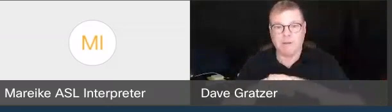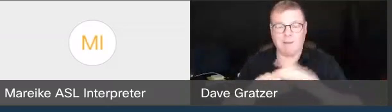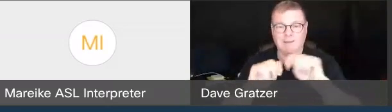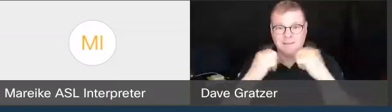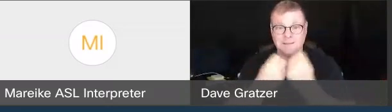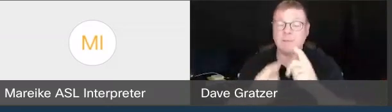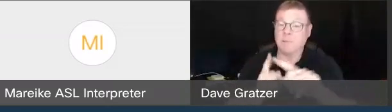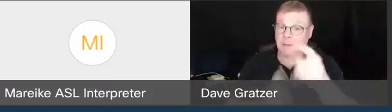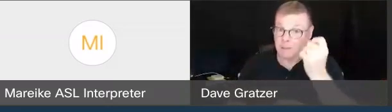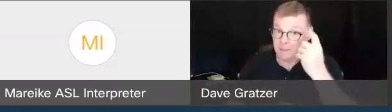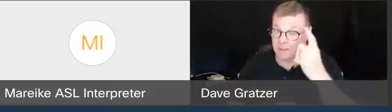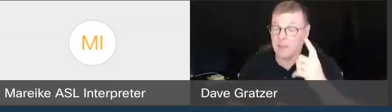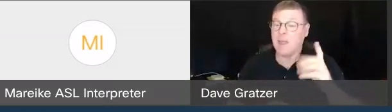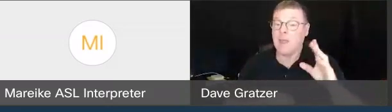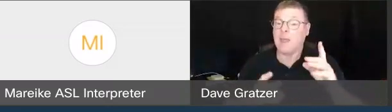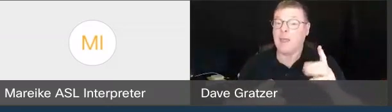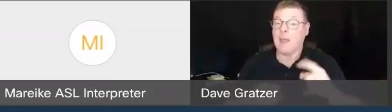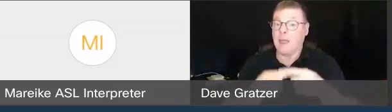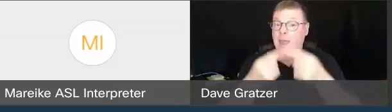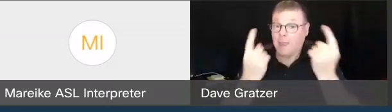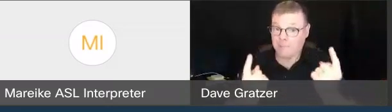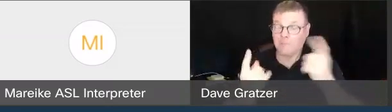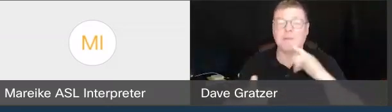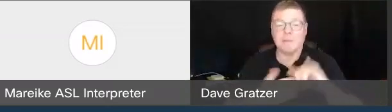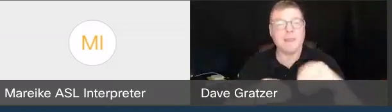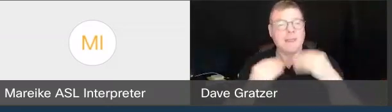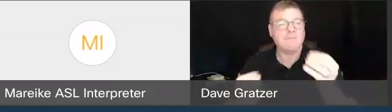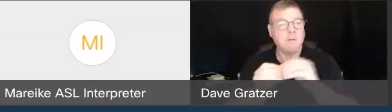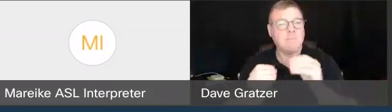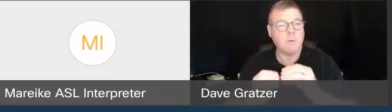having probation or parole on a team, gives a little more teeth and leverage if you will,